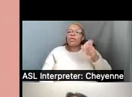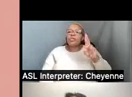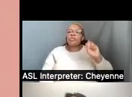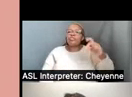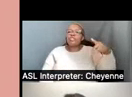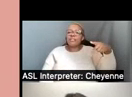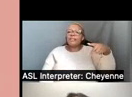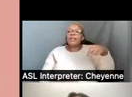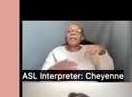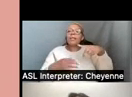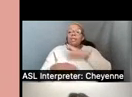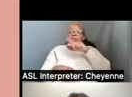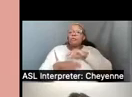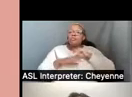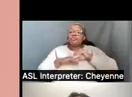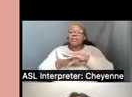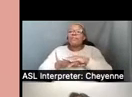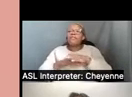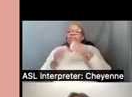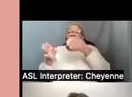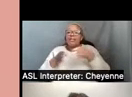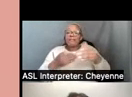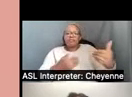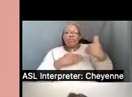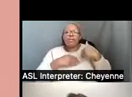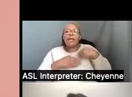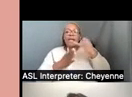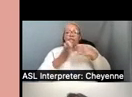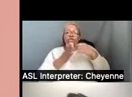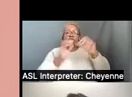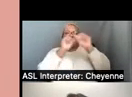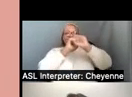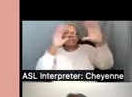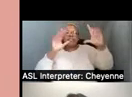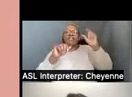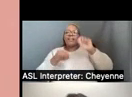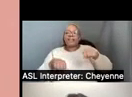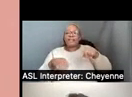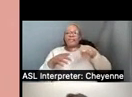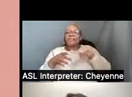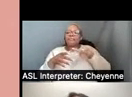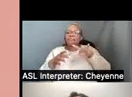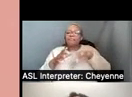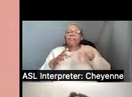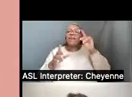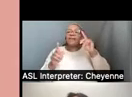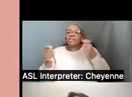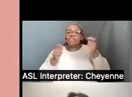individual sensibilities and artistic vision that can be found in a director's film work.